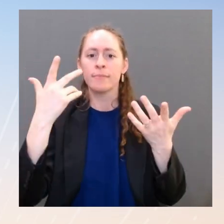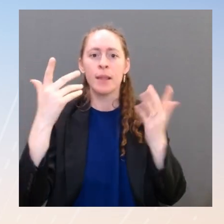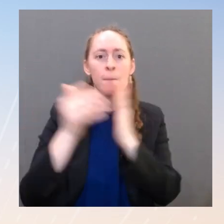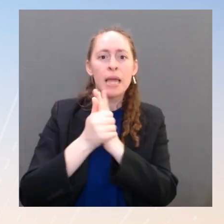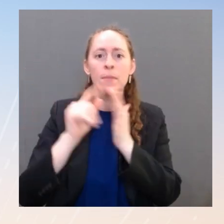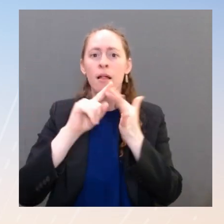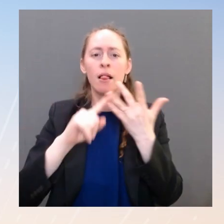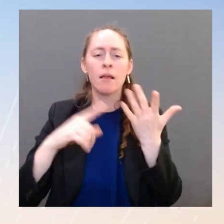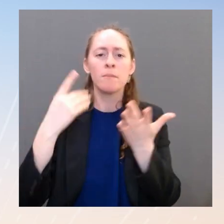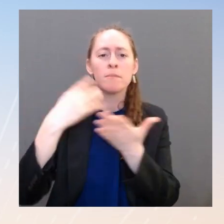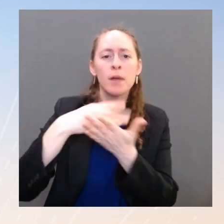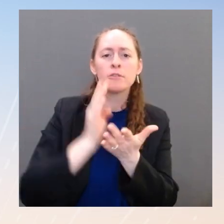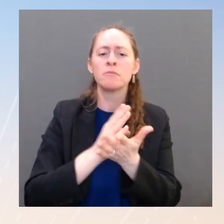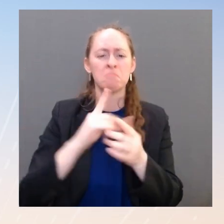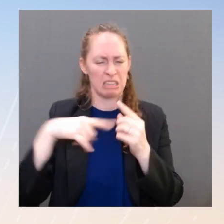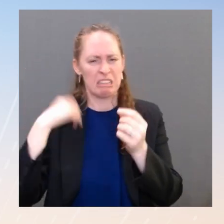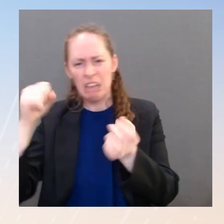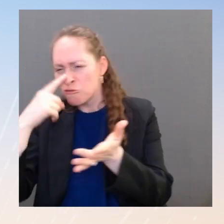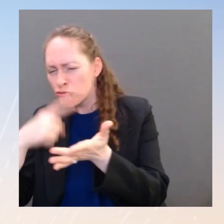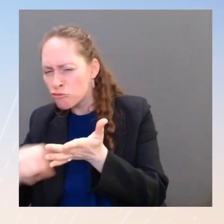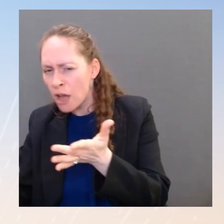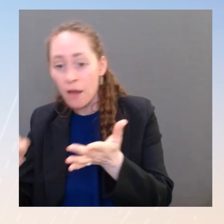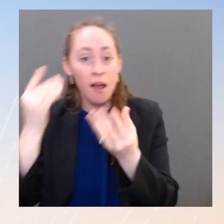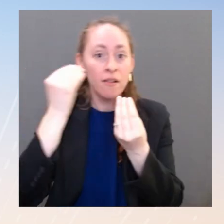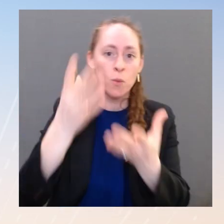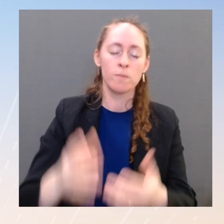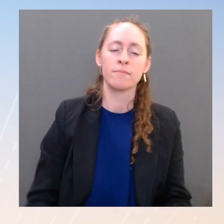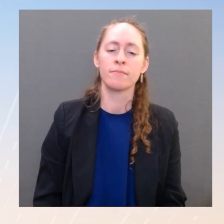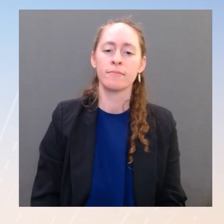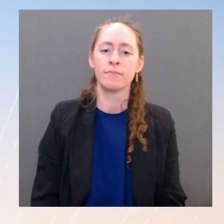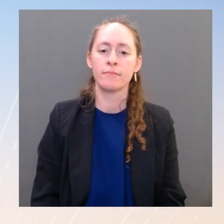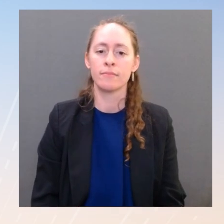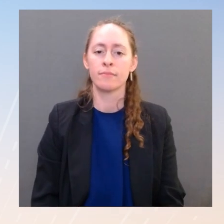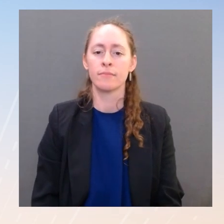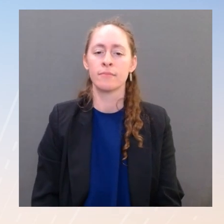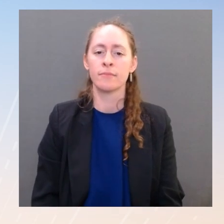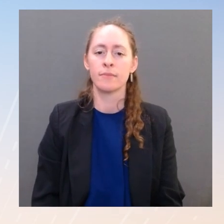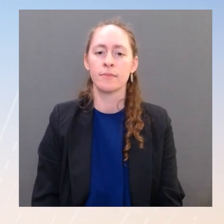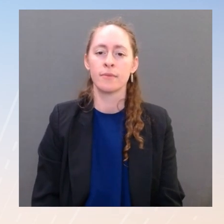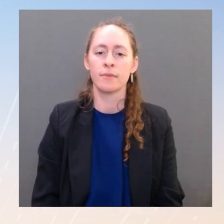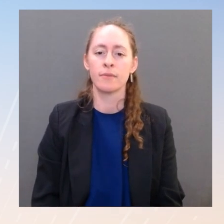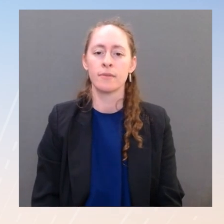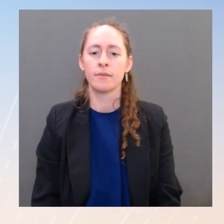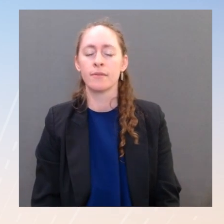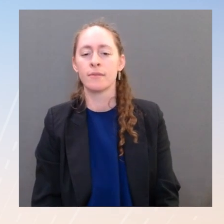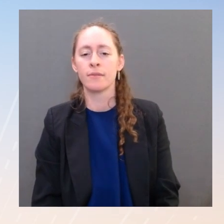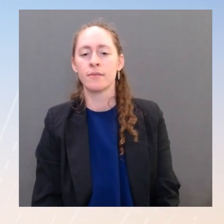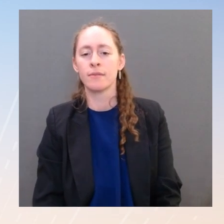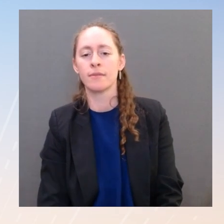just one more also on, kind of, the midterm season. I know you can't talk to elections and campaigns -- we get all that. But some of the Republican senators the President